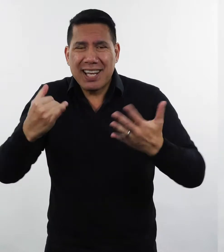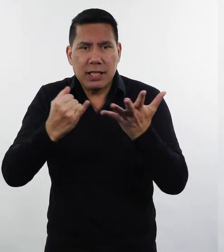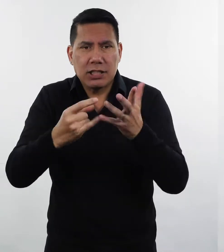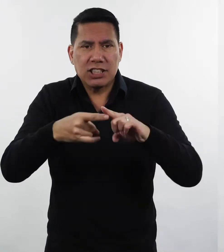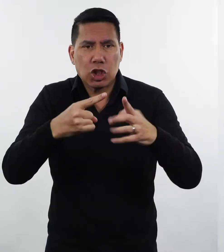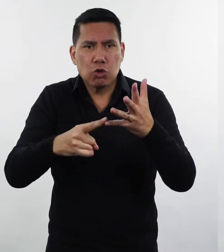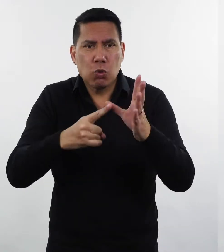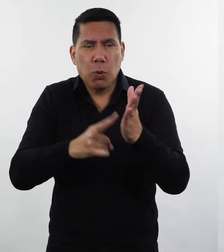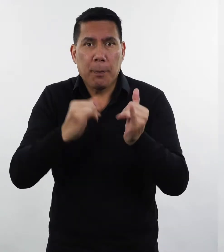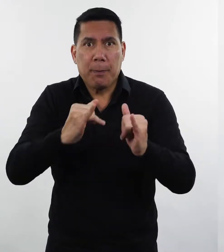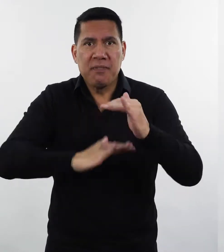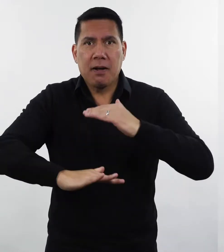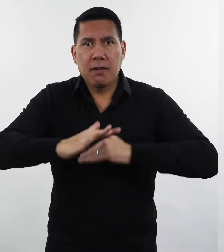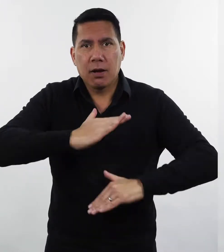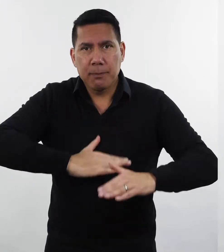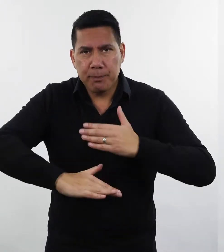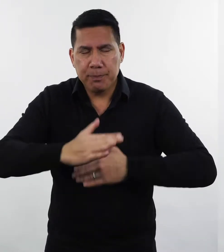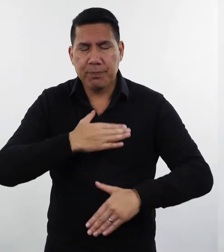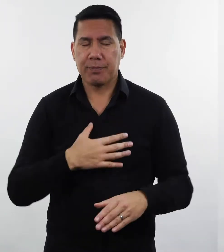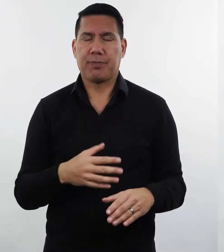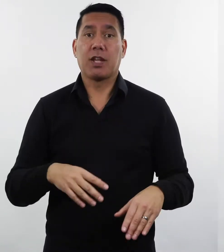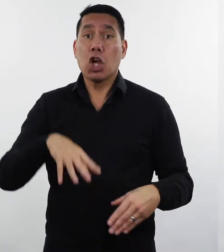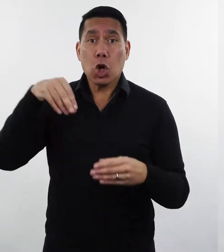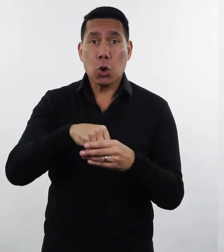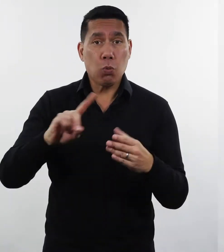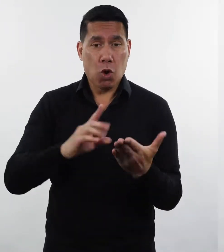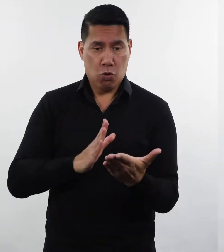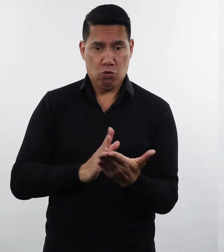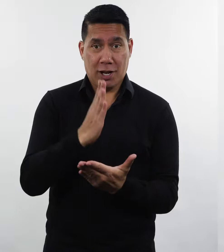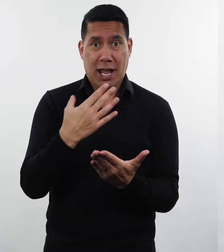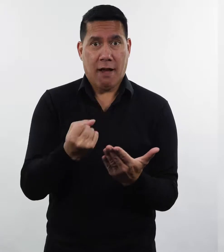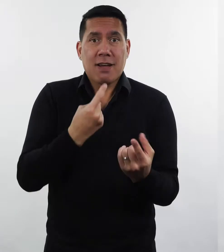This includes the right to have information in ‘accessible language’.